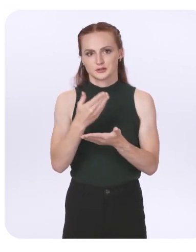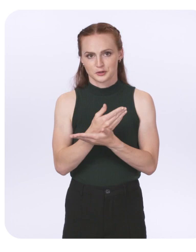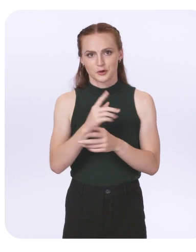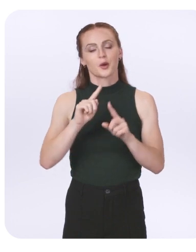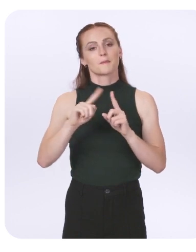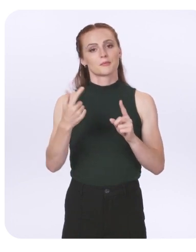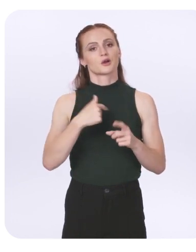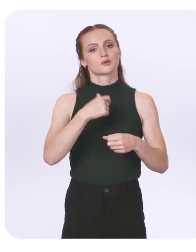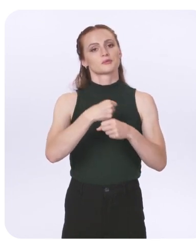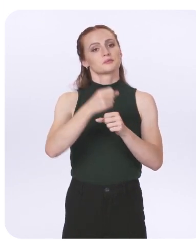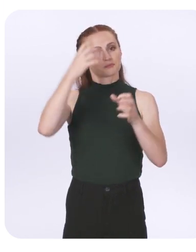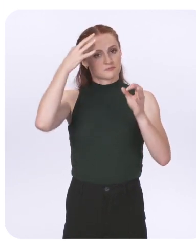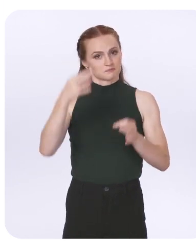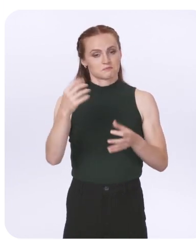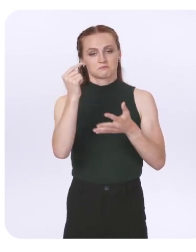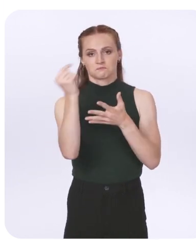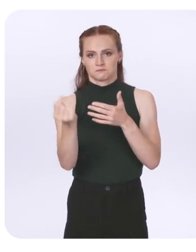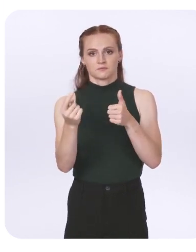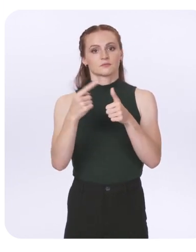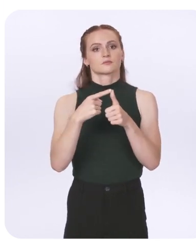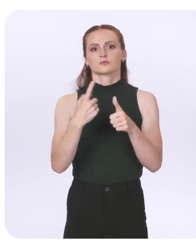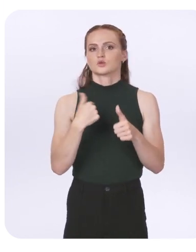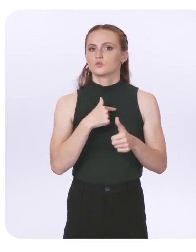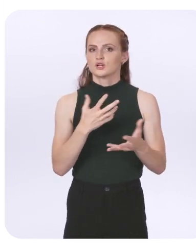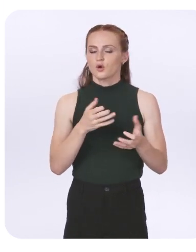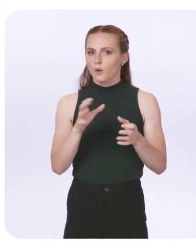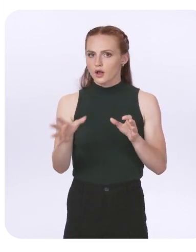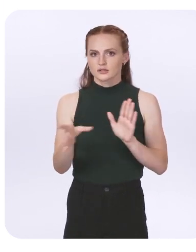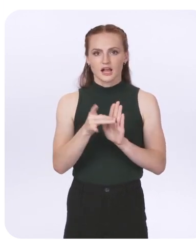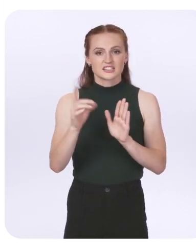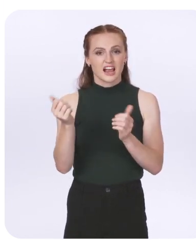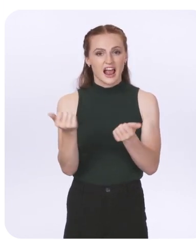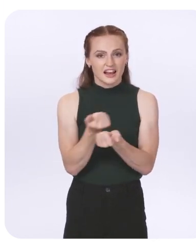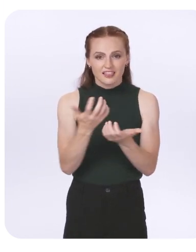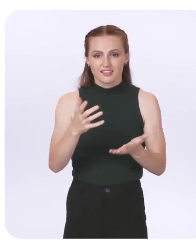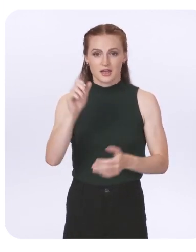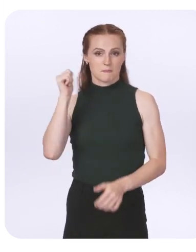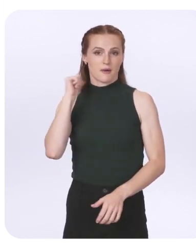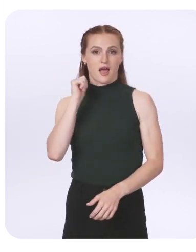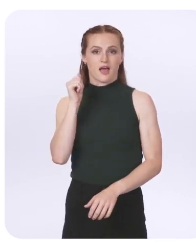For example, we don’t attach anything to the back because you can’t see those items.